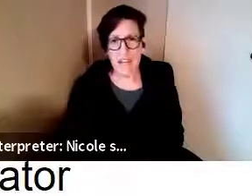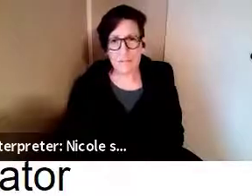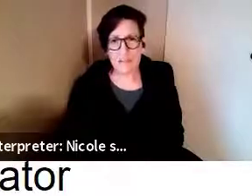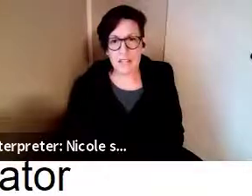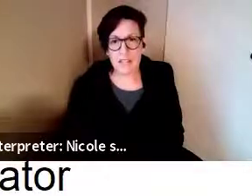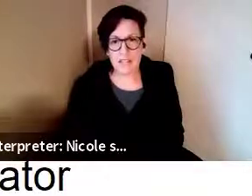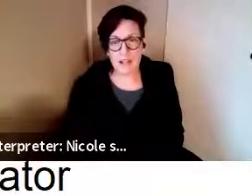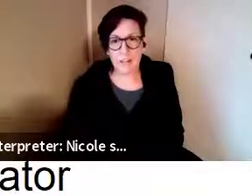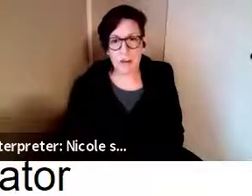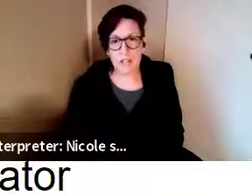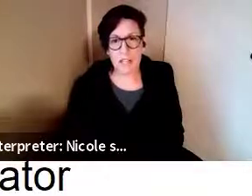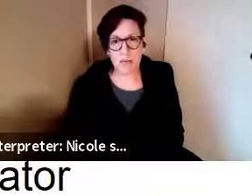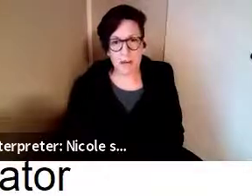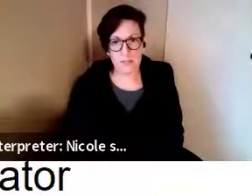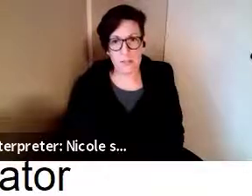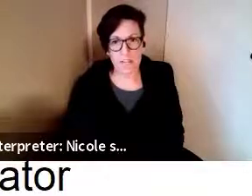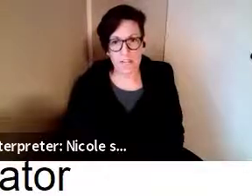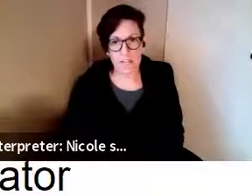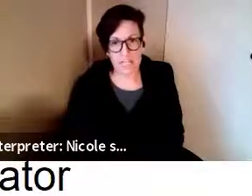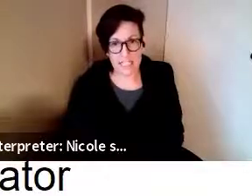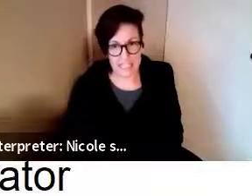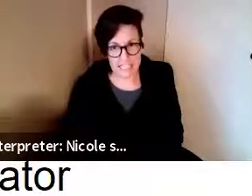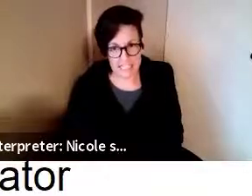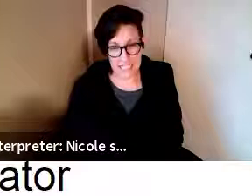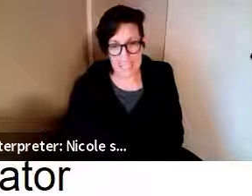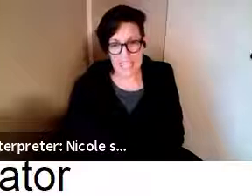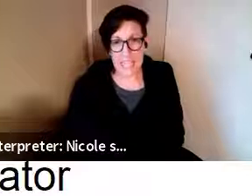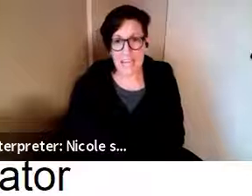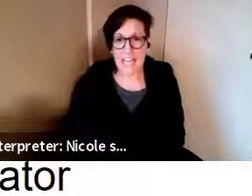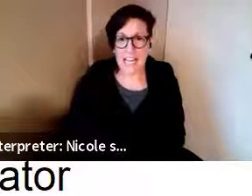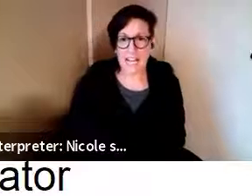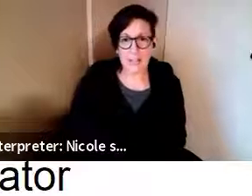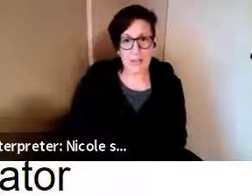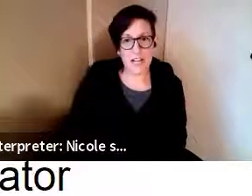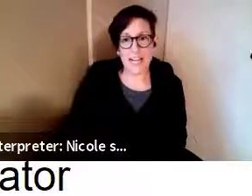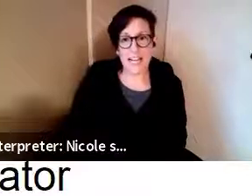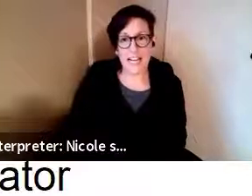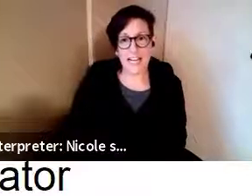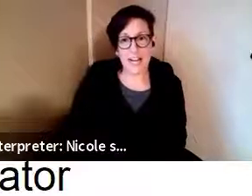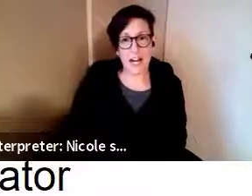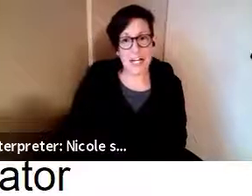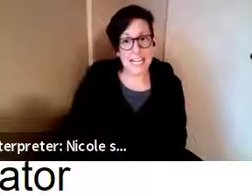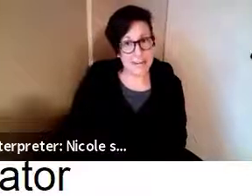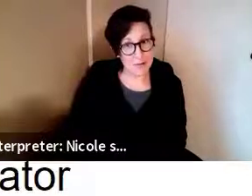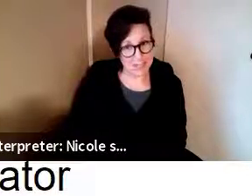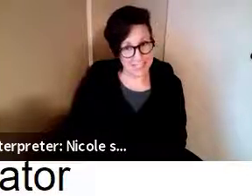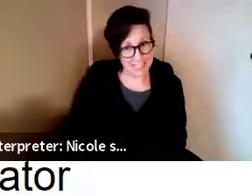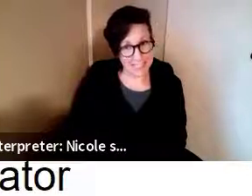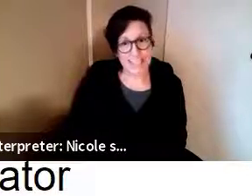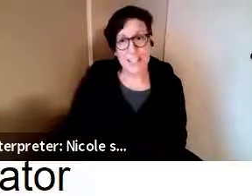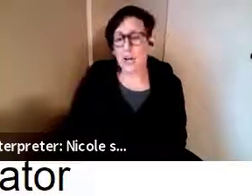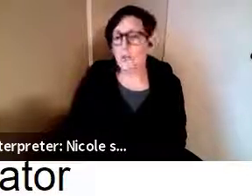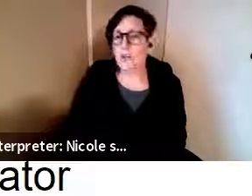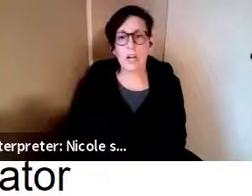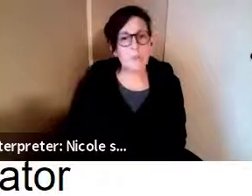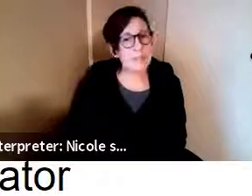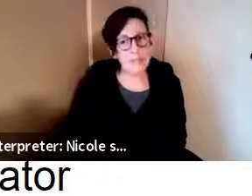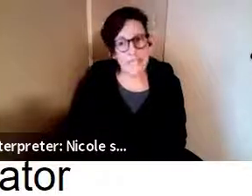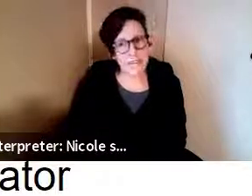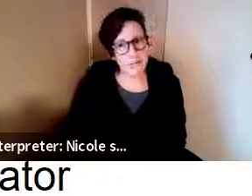Nicole she/her: I'm the primary librarian for the College of anti ID and Ottawa and I are neighbors. So we're always picking